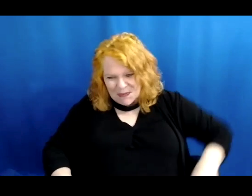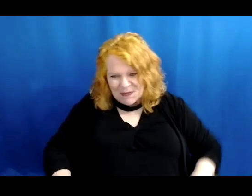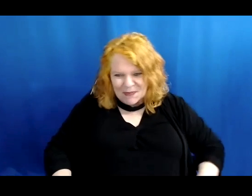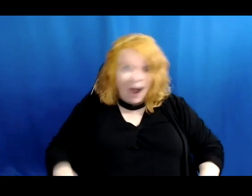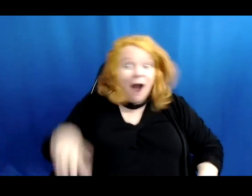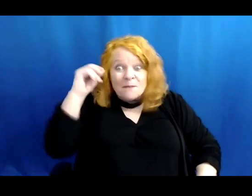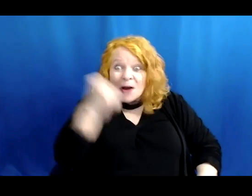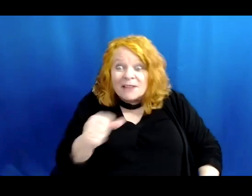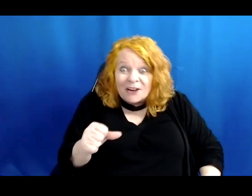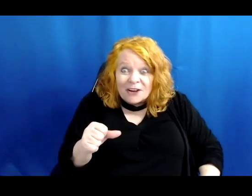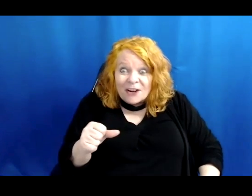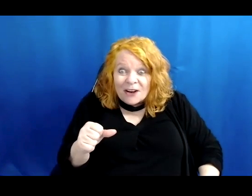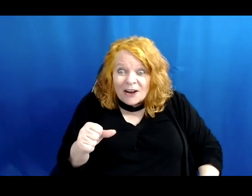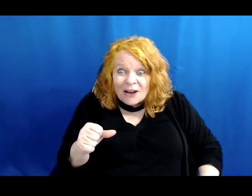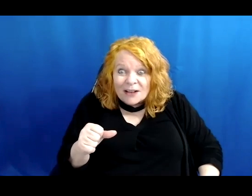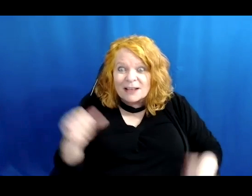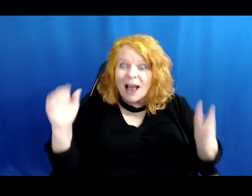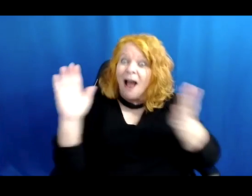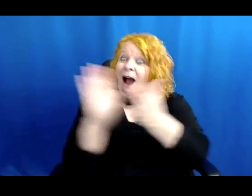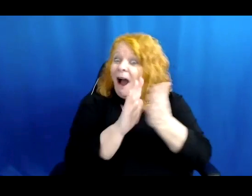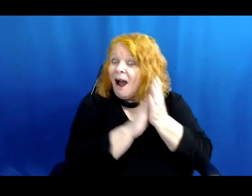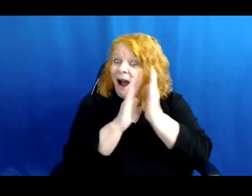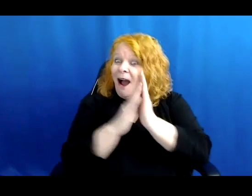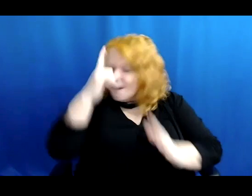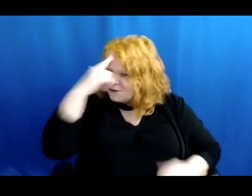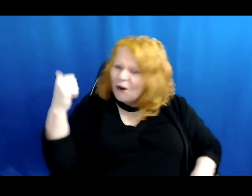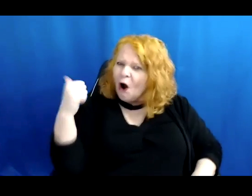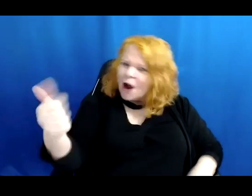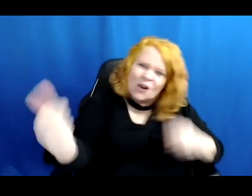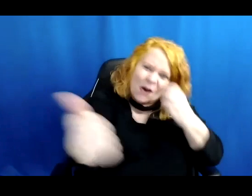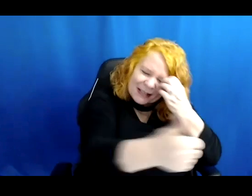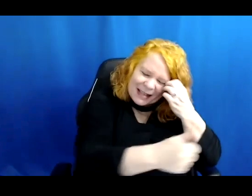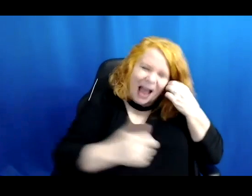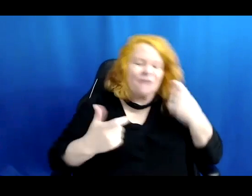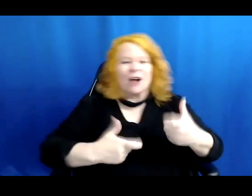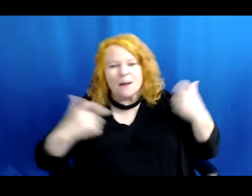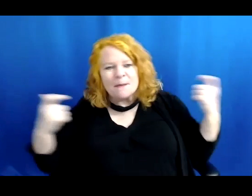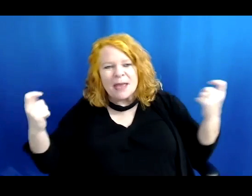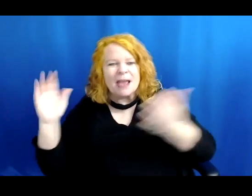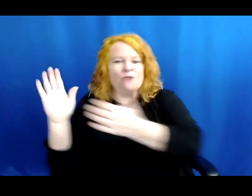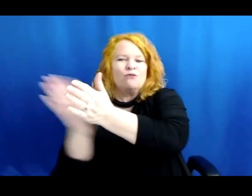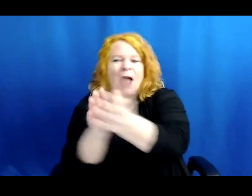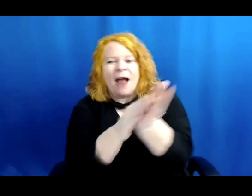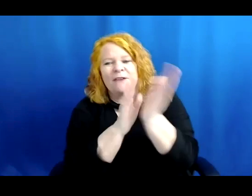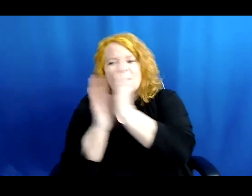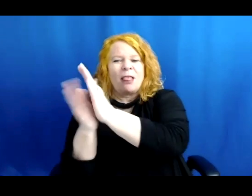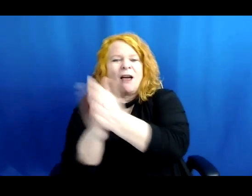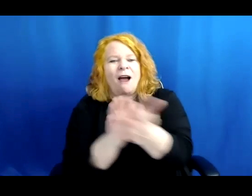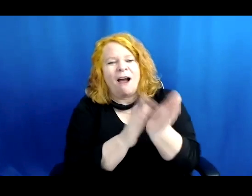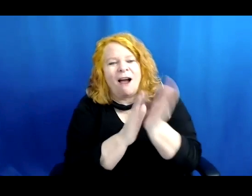Boys and girls, give yourself a big, big, cheer and a round of applause.